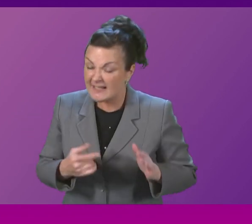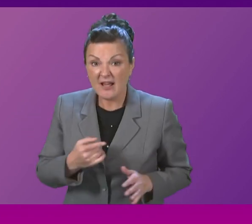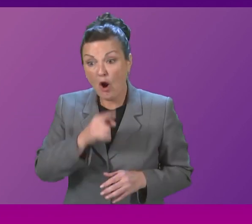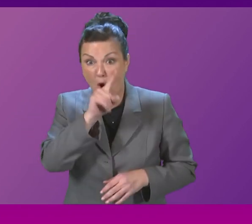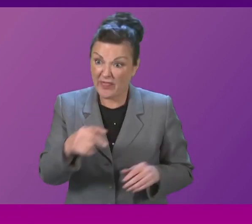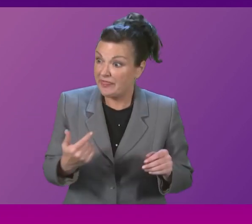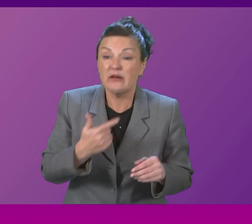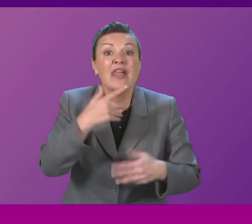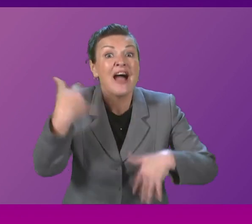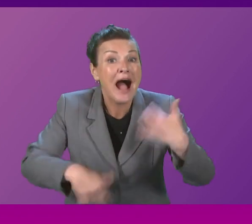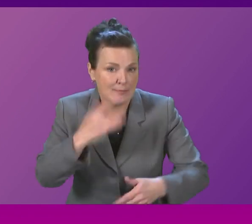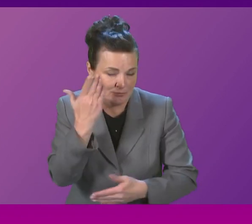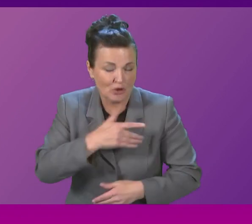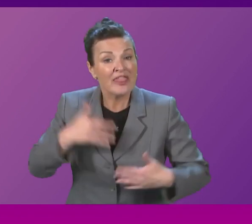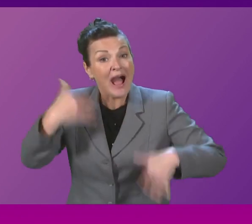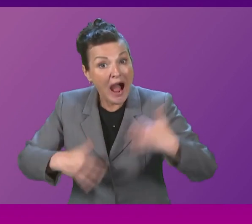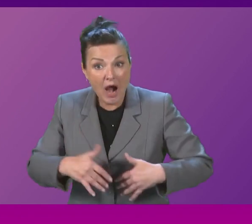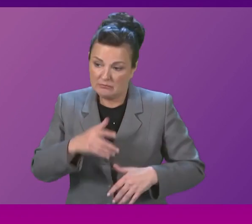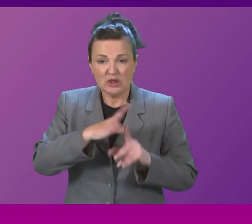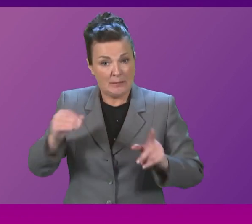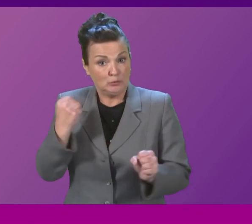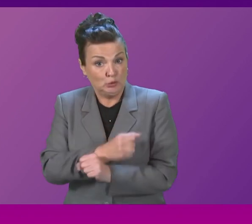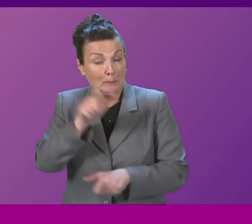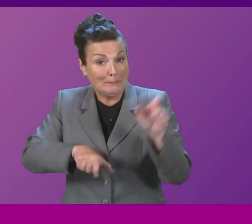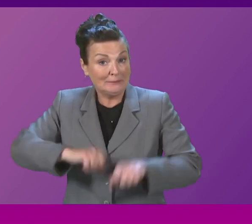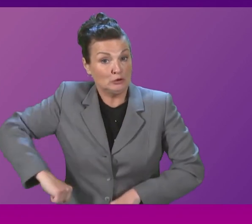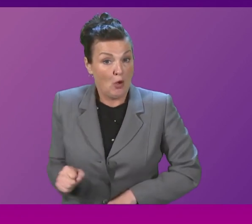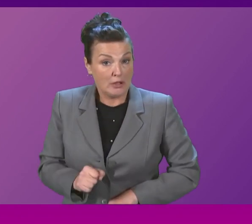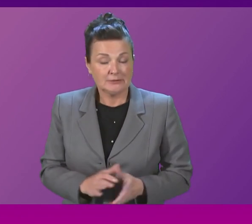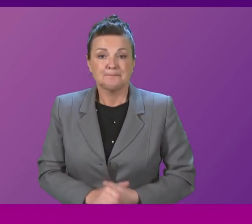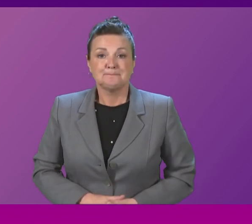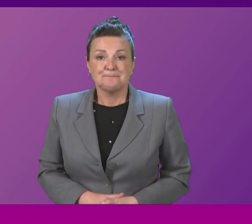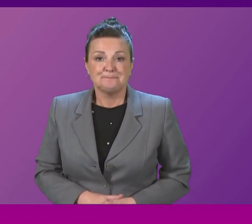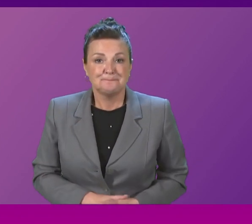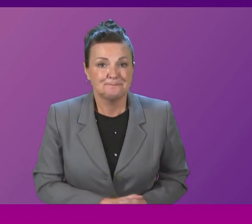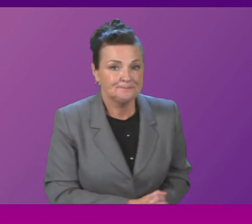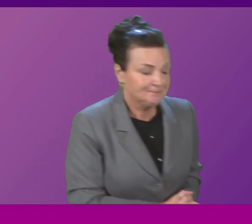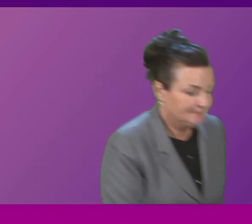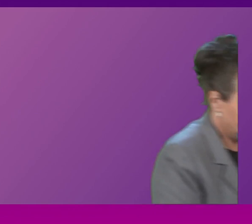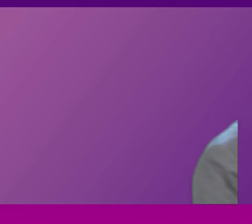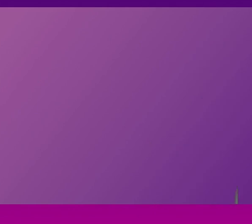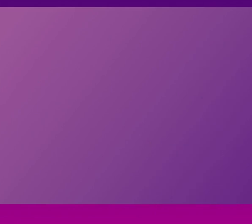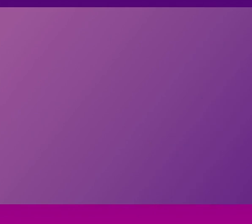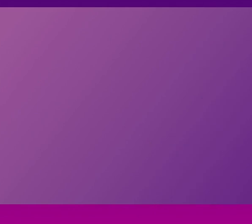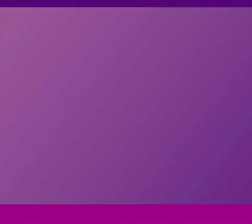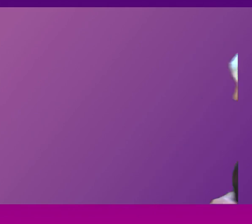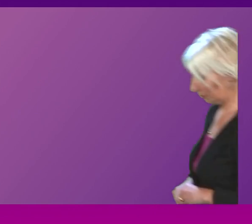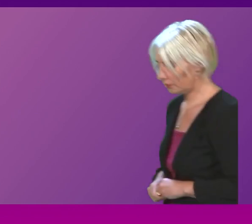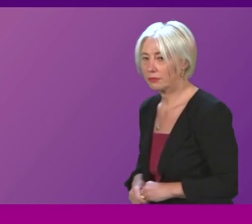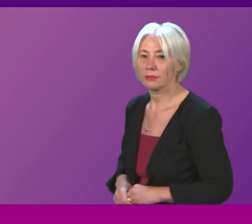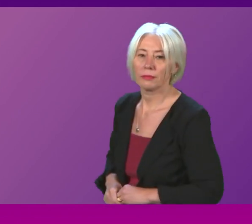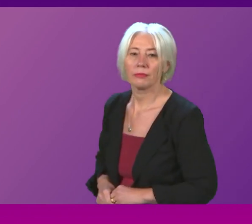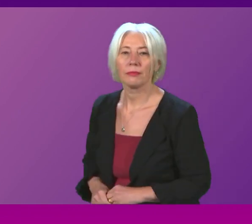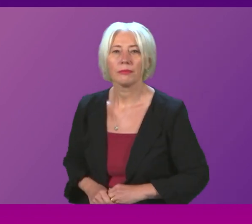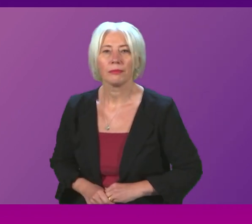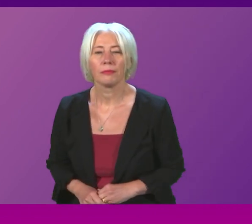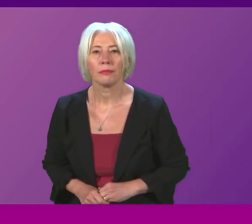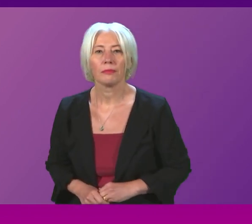are doing to people across Scotland.